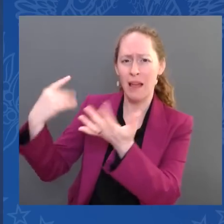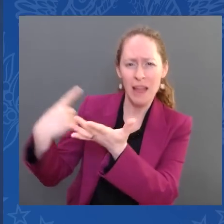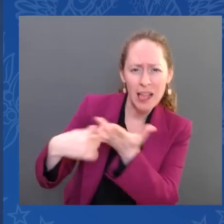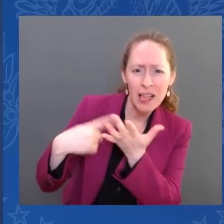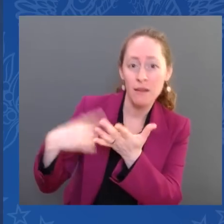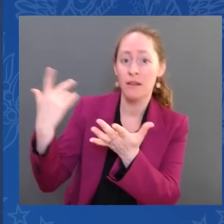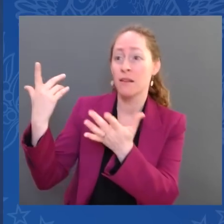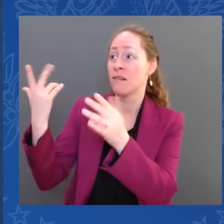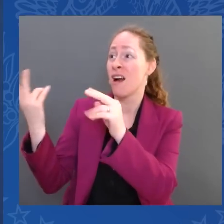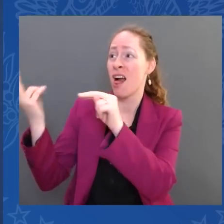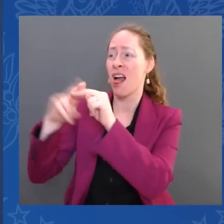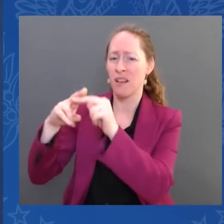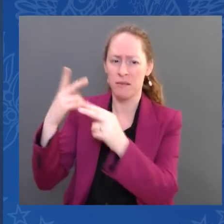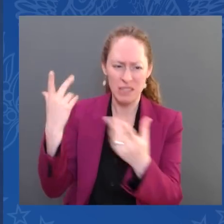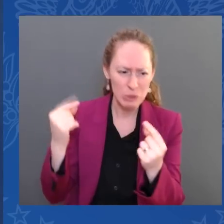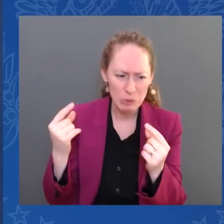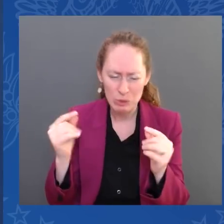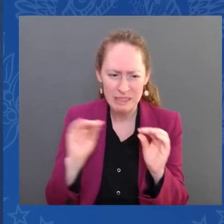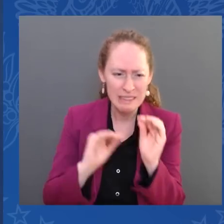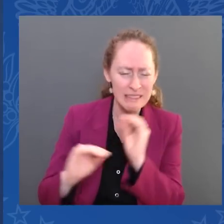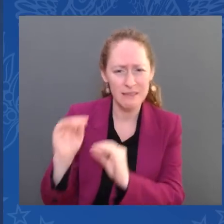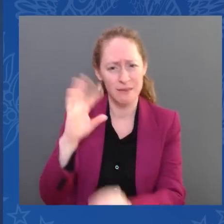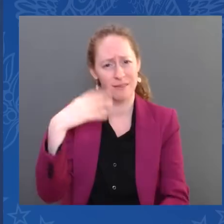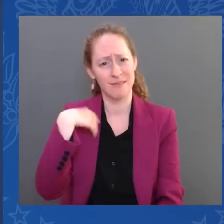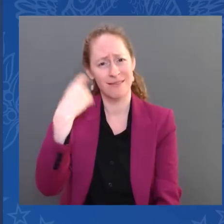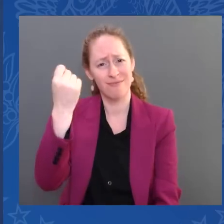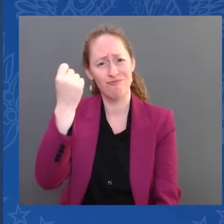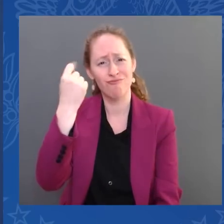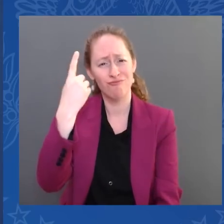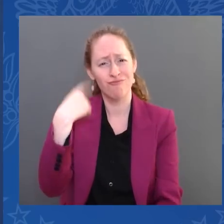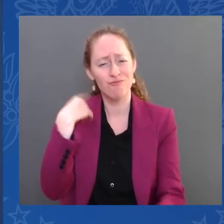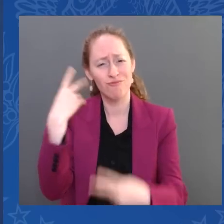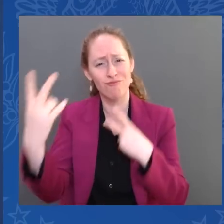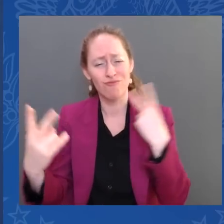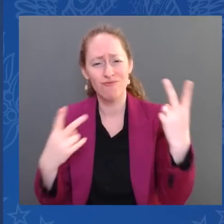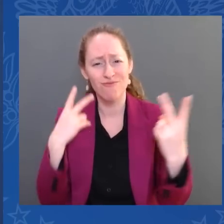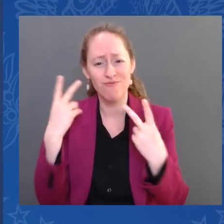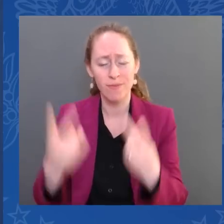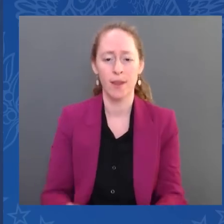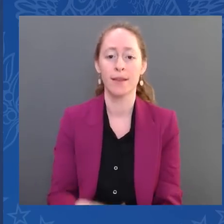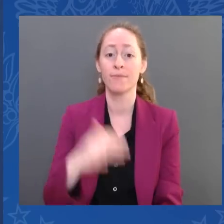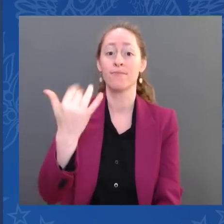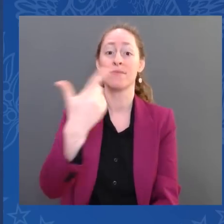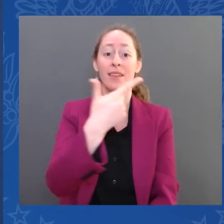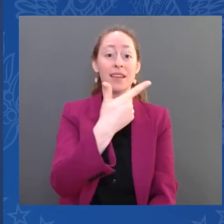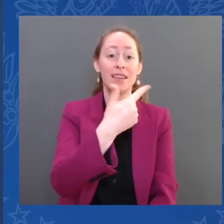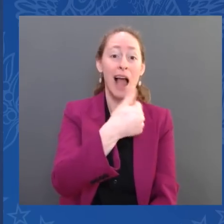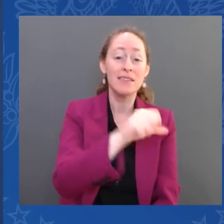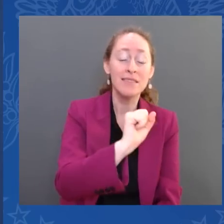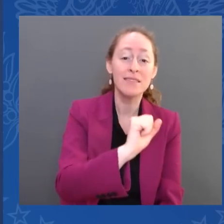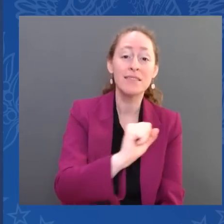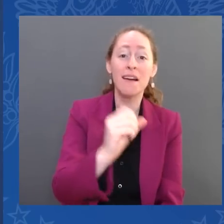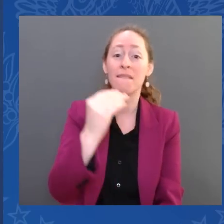are a real problem for people But there is every reason for the American people to feel confident that we'll meet these challenges.